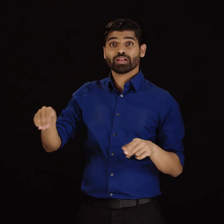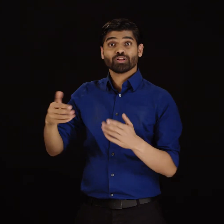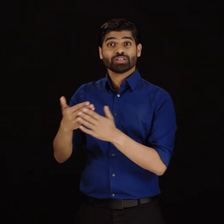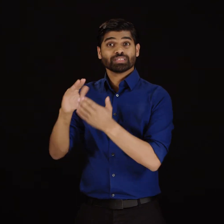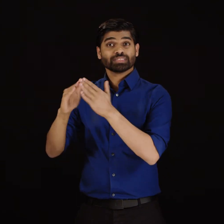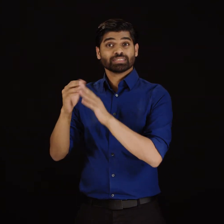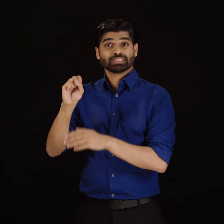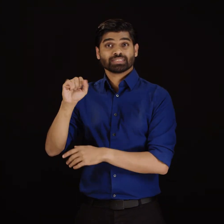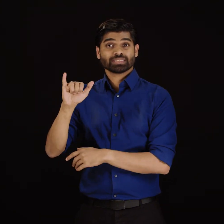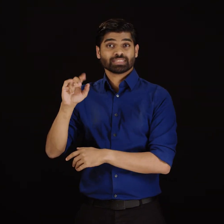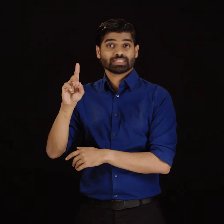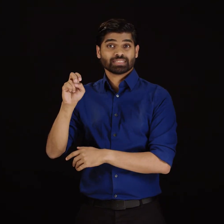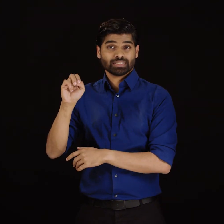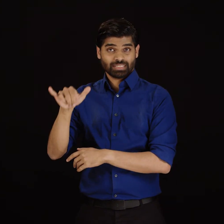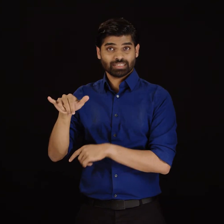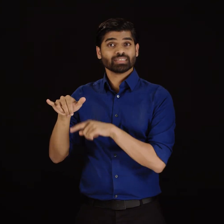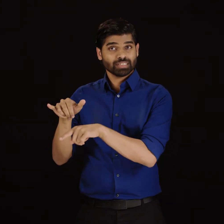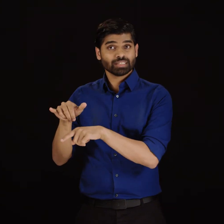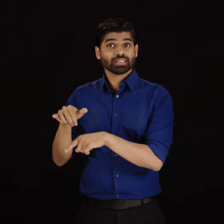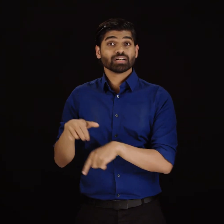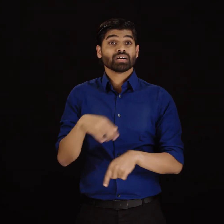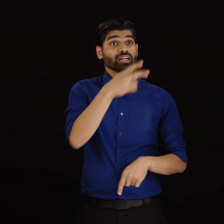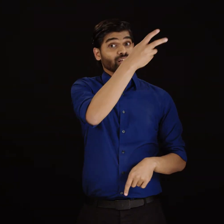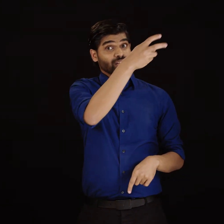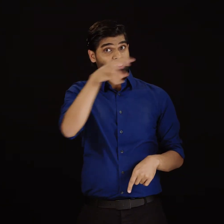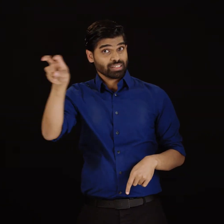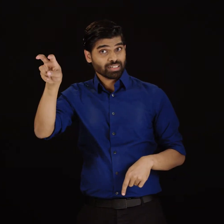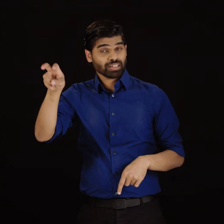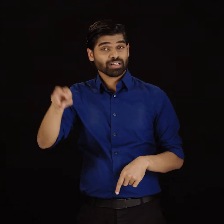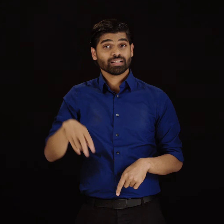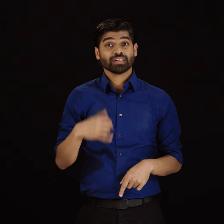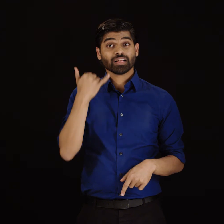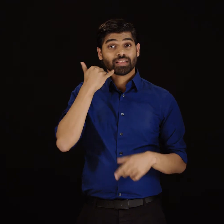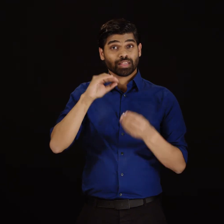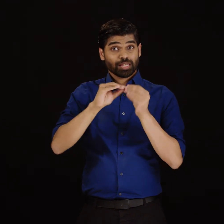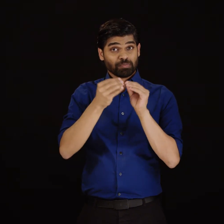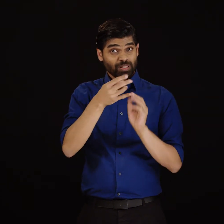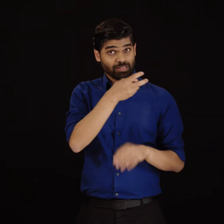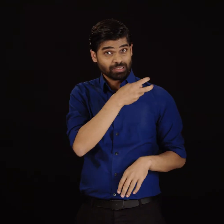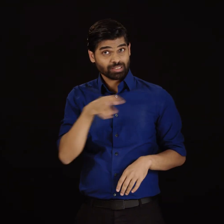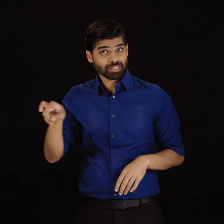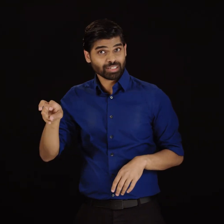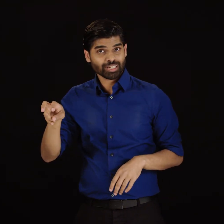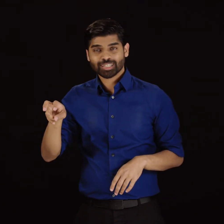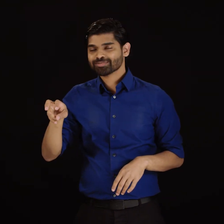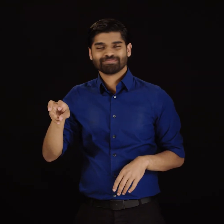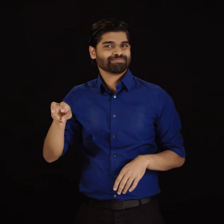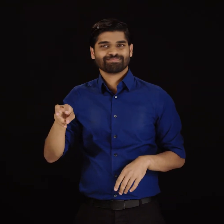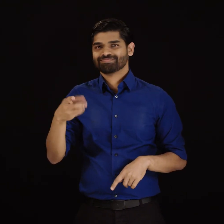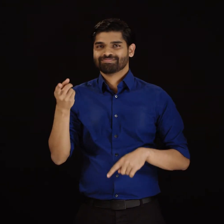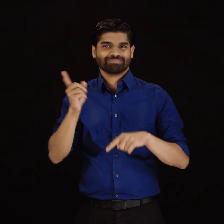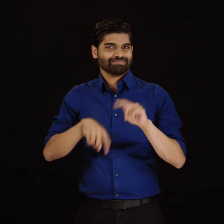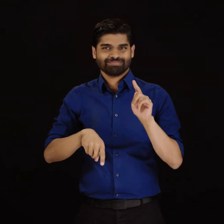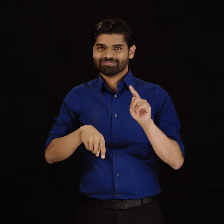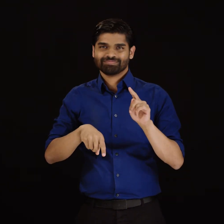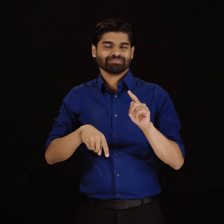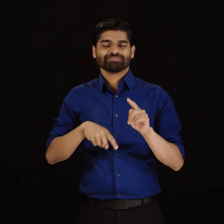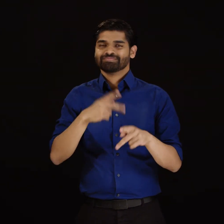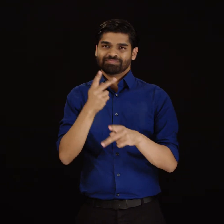cancellation fees attributed to an existing contract, as well as any outstanding balance on their monthly service fees. Customers who intend to transfer